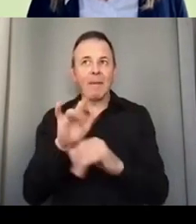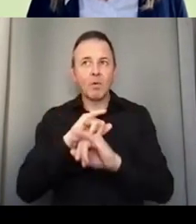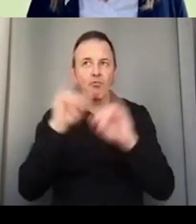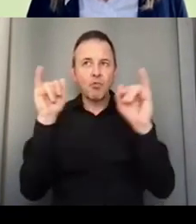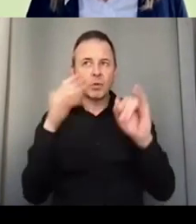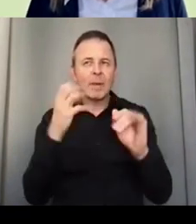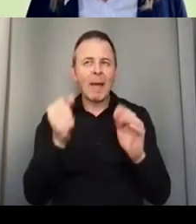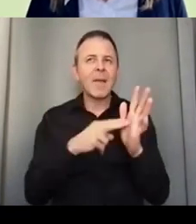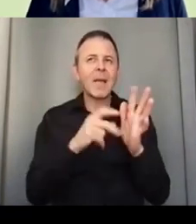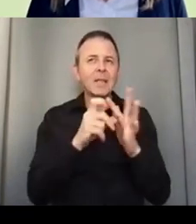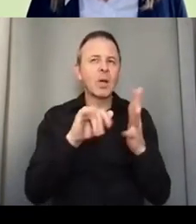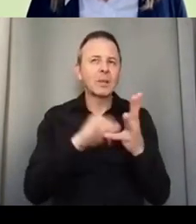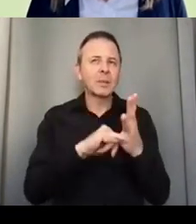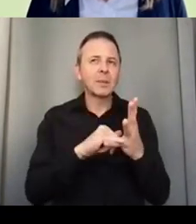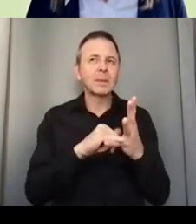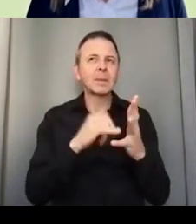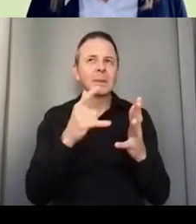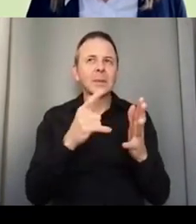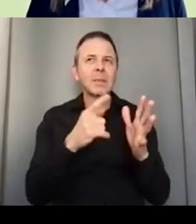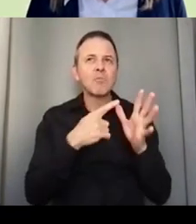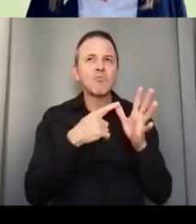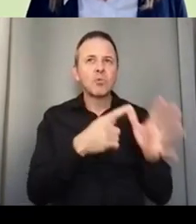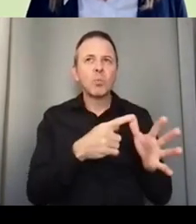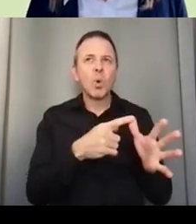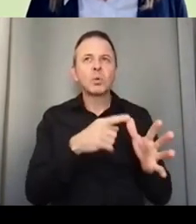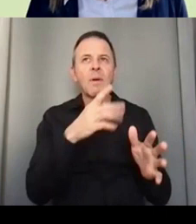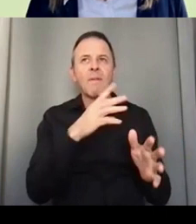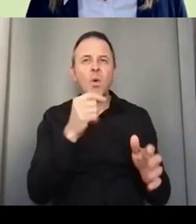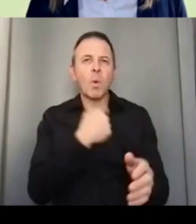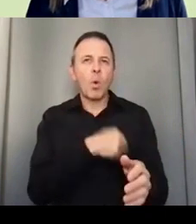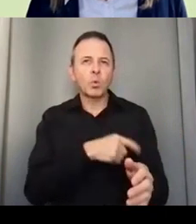actioned by First Responders or hospitals including acute Mental Health